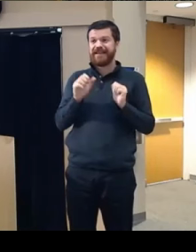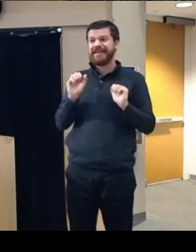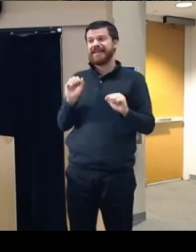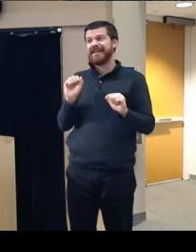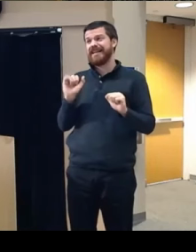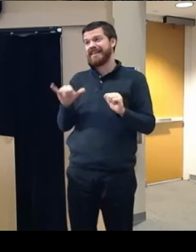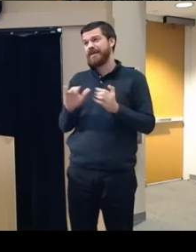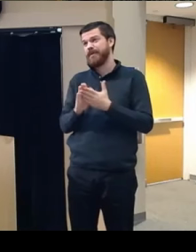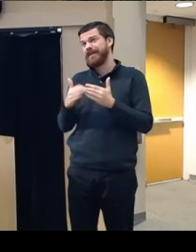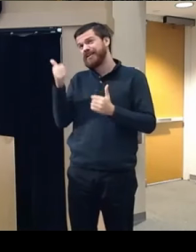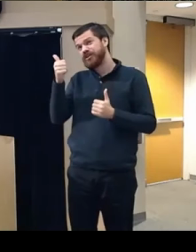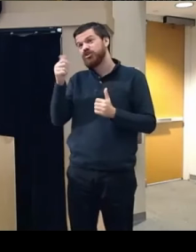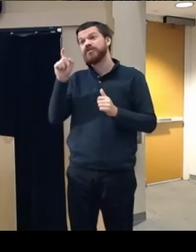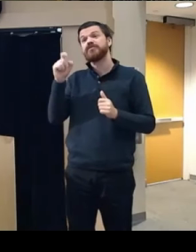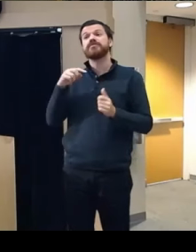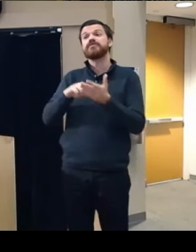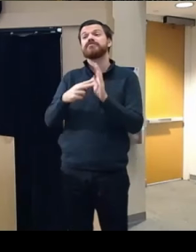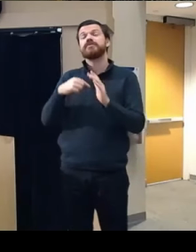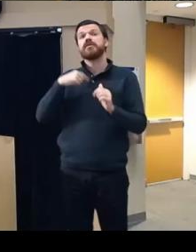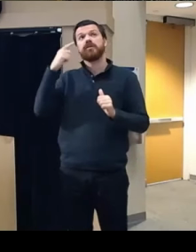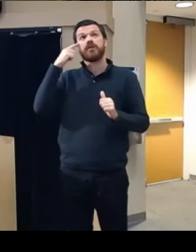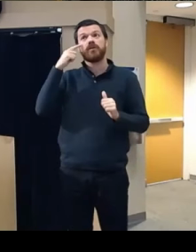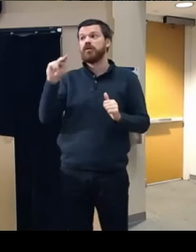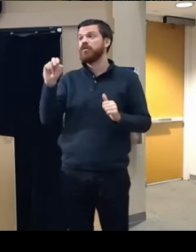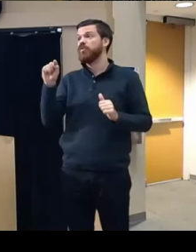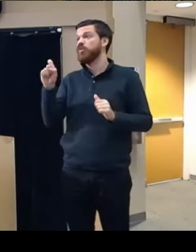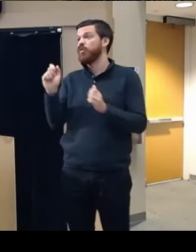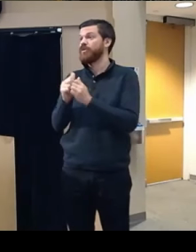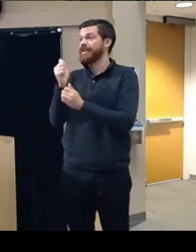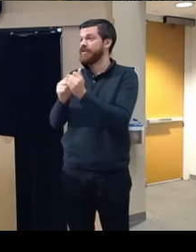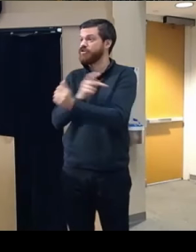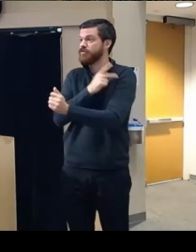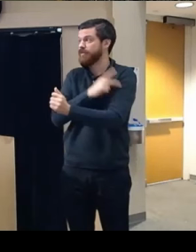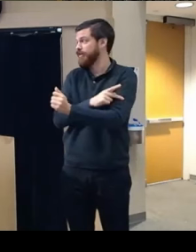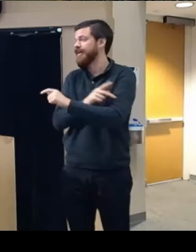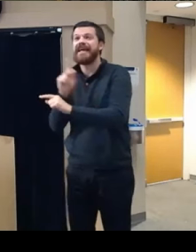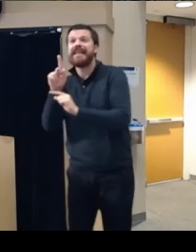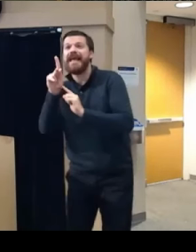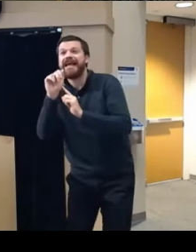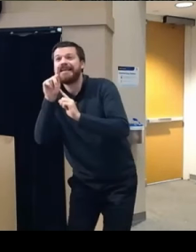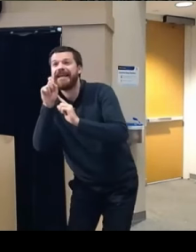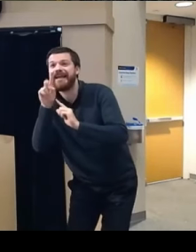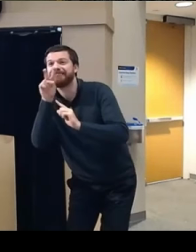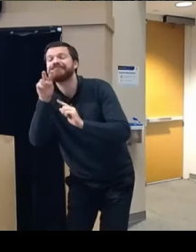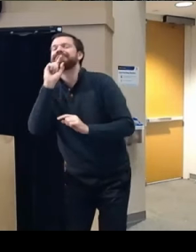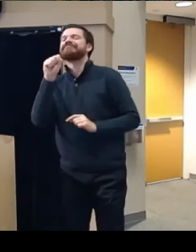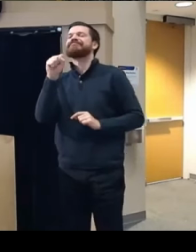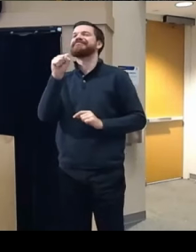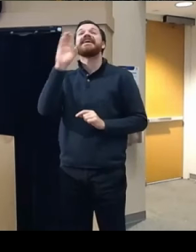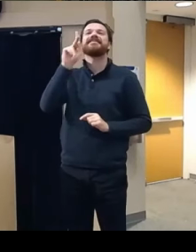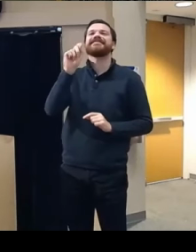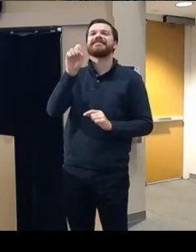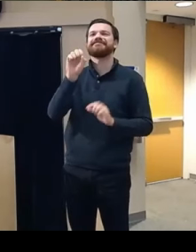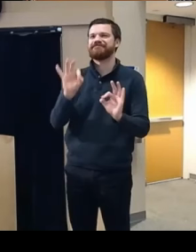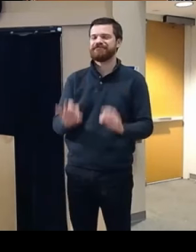or do I now take a note of each patient in what line it is is that Kate it is okay um hi Kate um